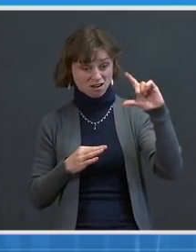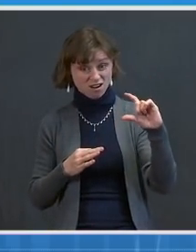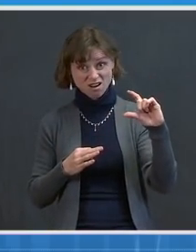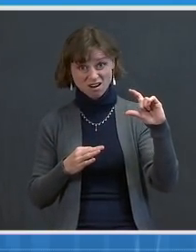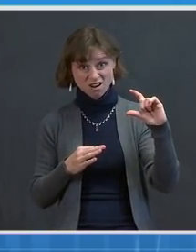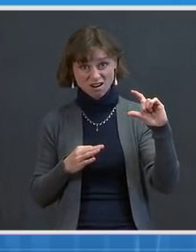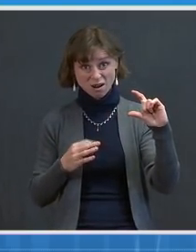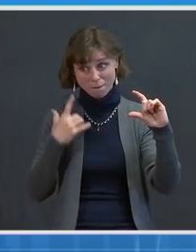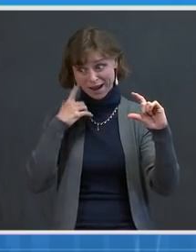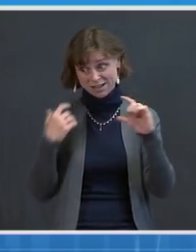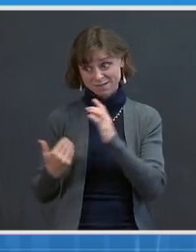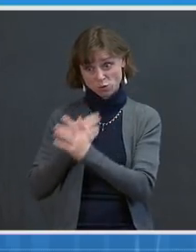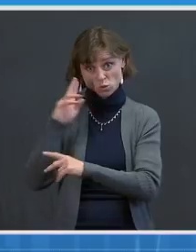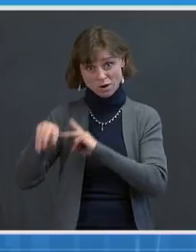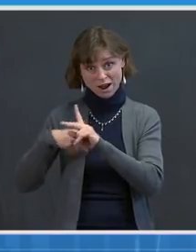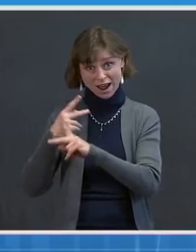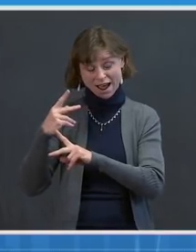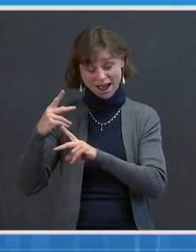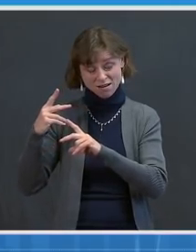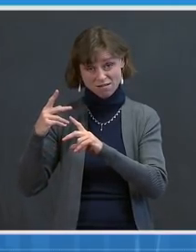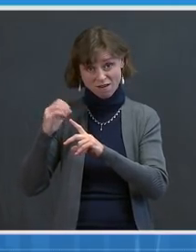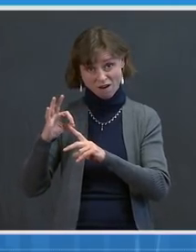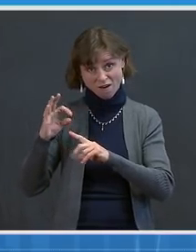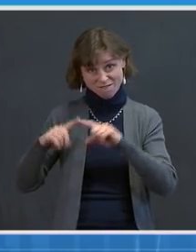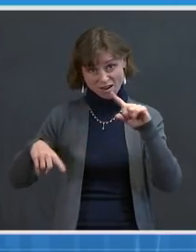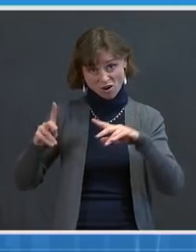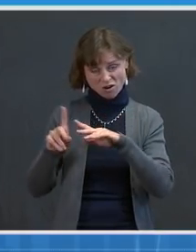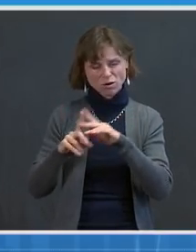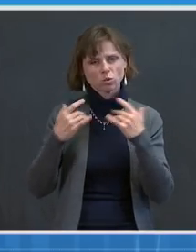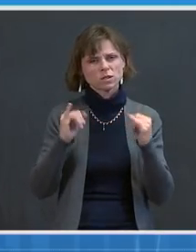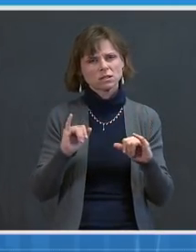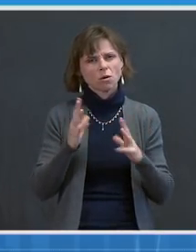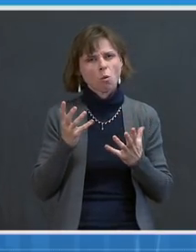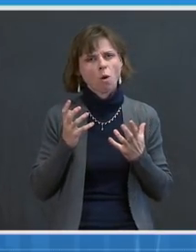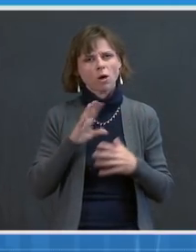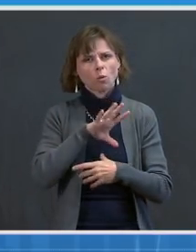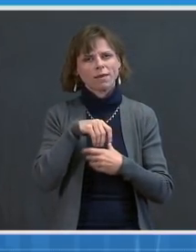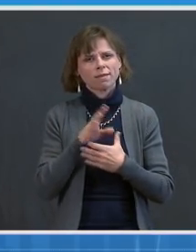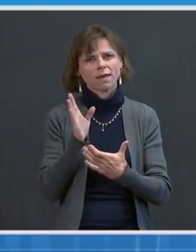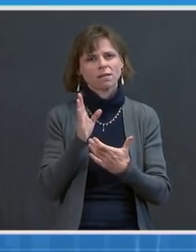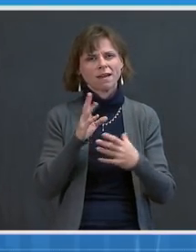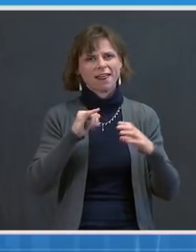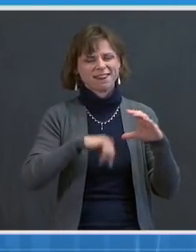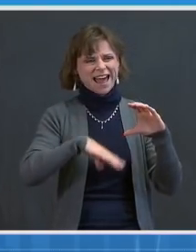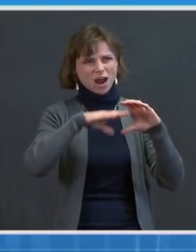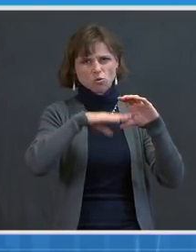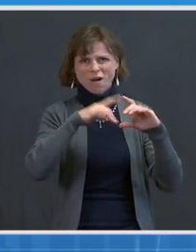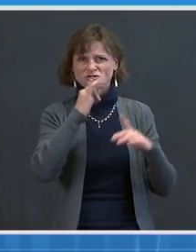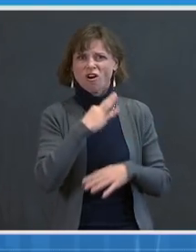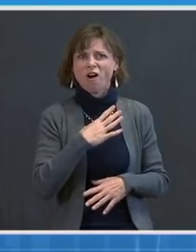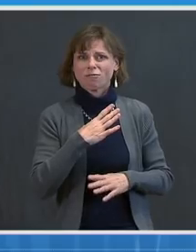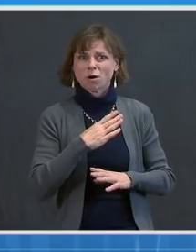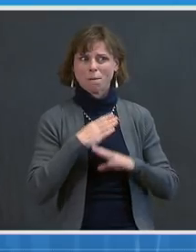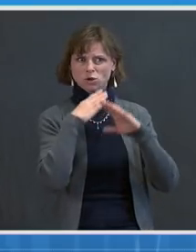you want to still stay within the range of protection, as opposed to essentially falling off the grid,